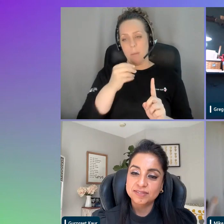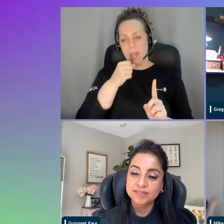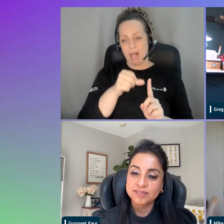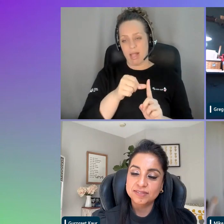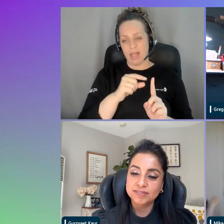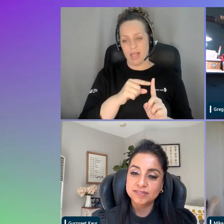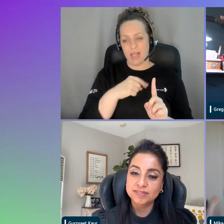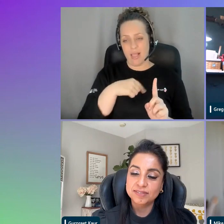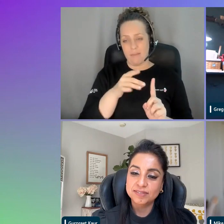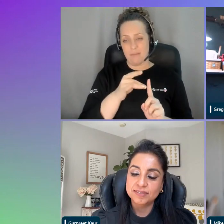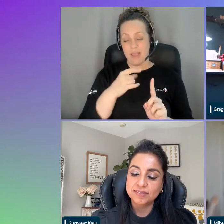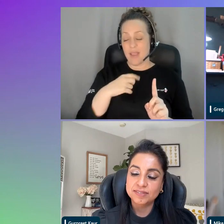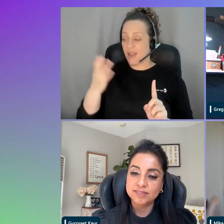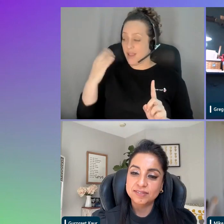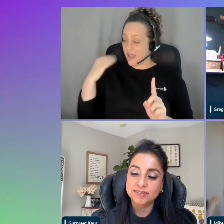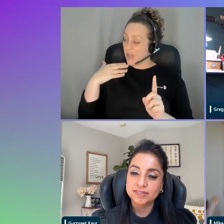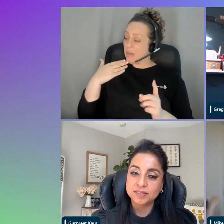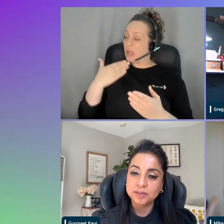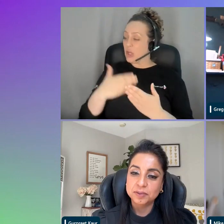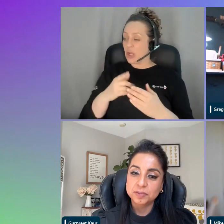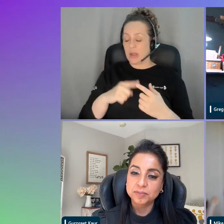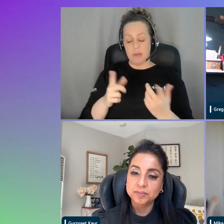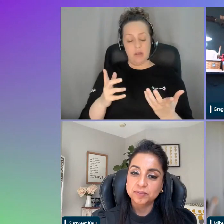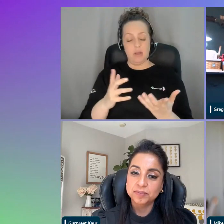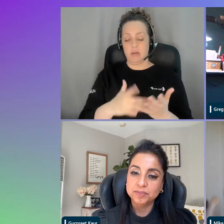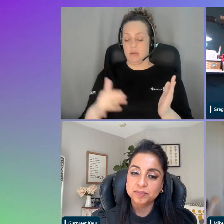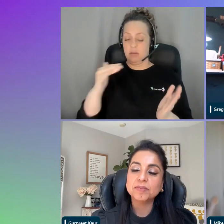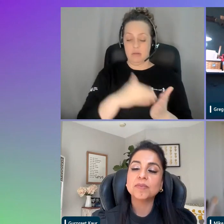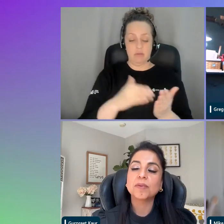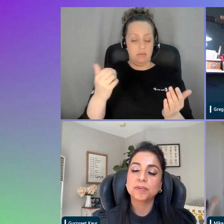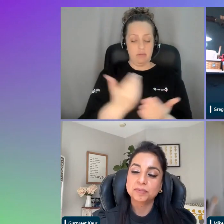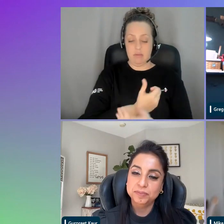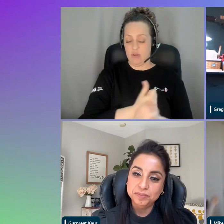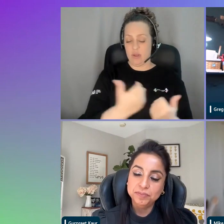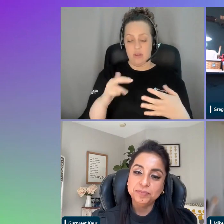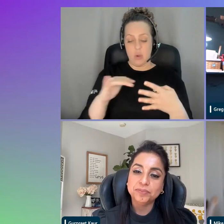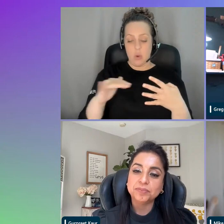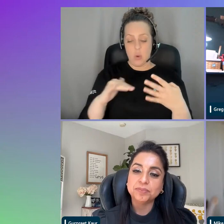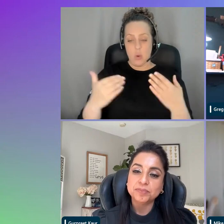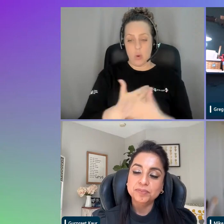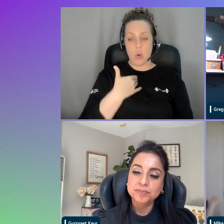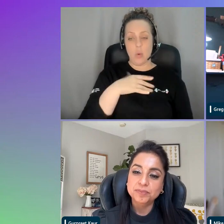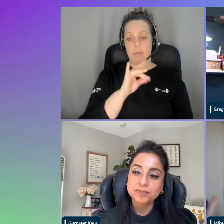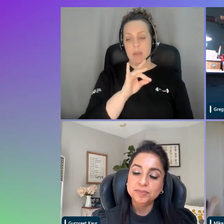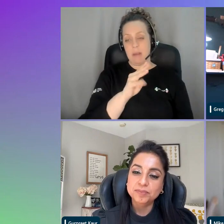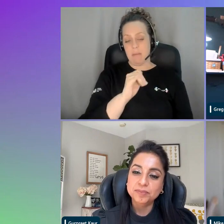pretty good, but it was a complete rewrite, new code, new everything. And we picked Yahoo mail on the iPhone because we